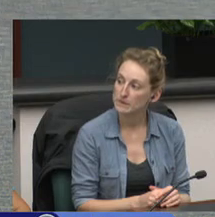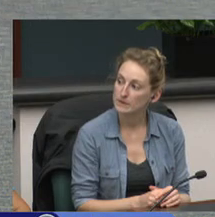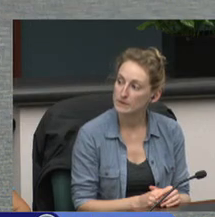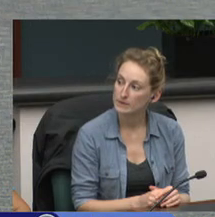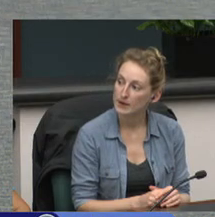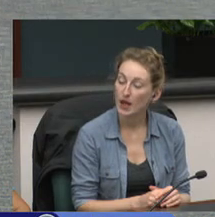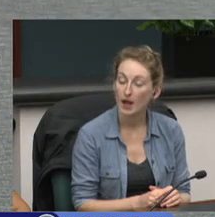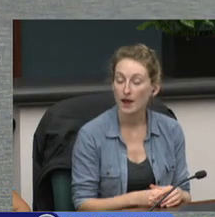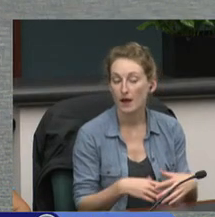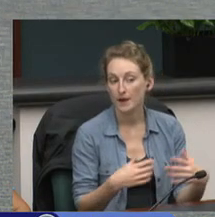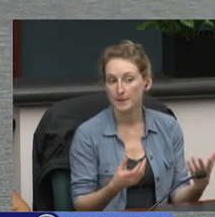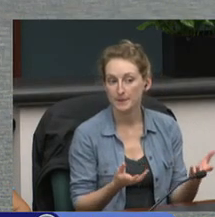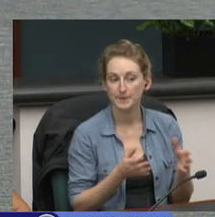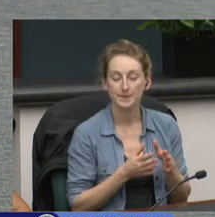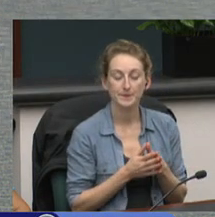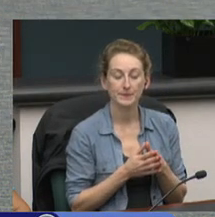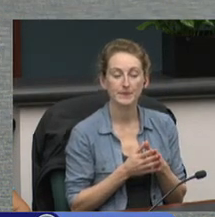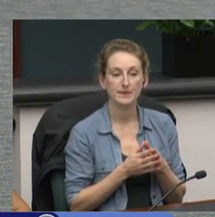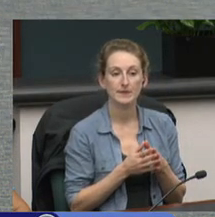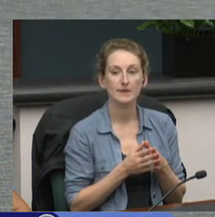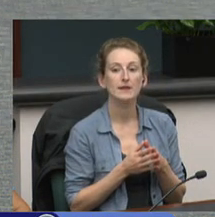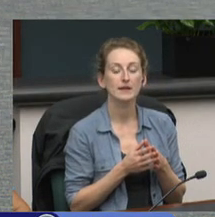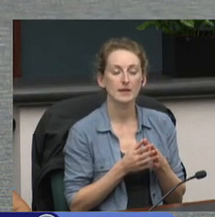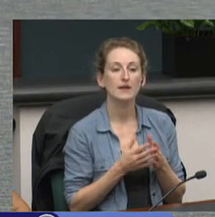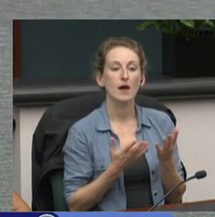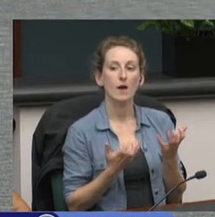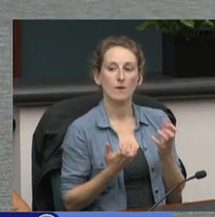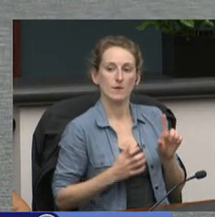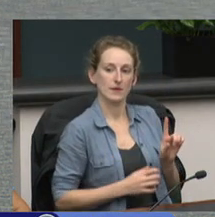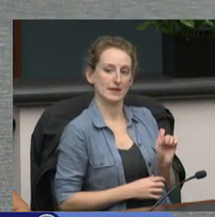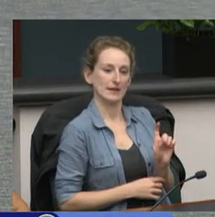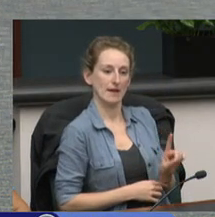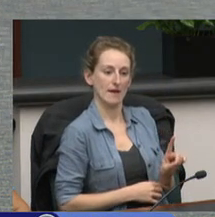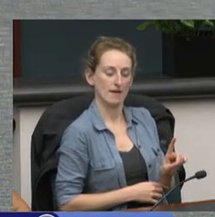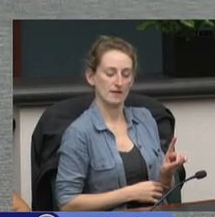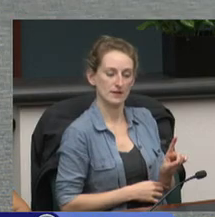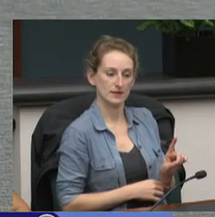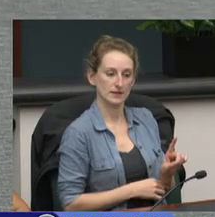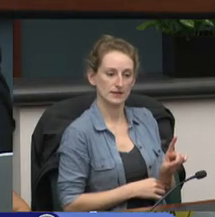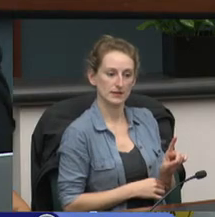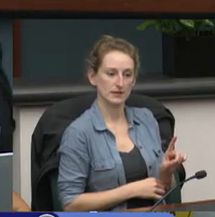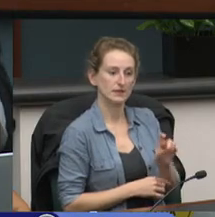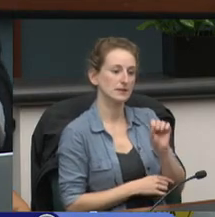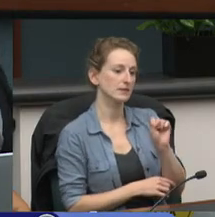I wanted to ask also about the subdivision standards it wasn't in the